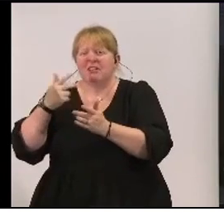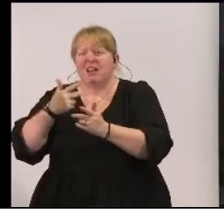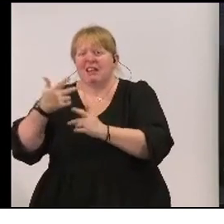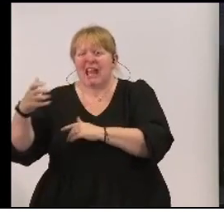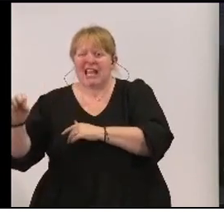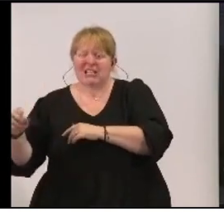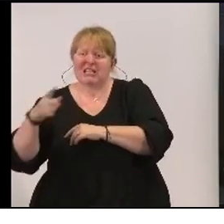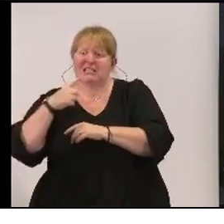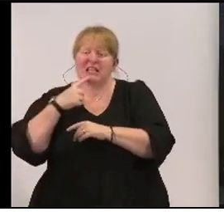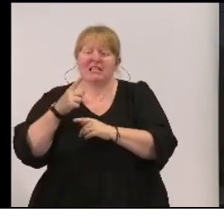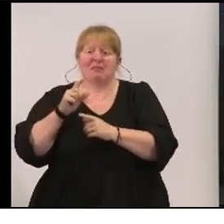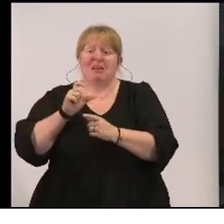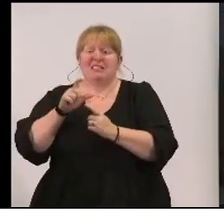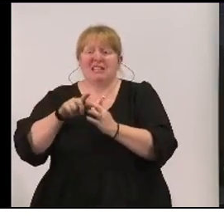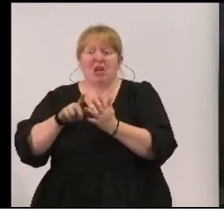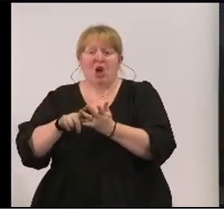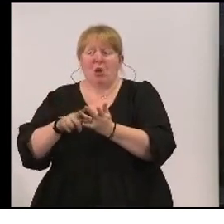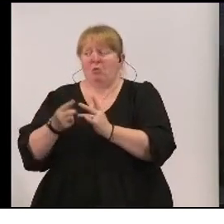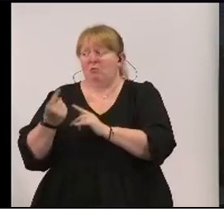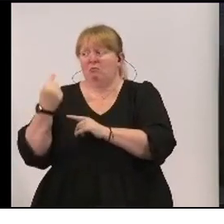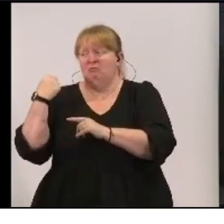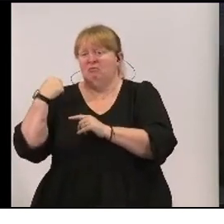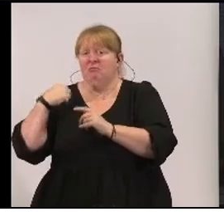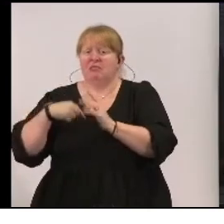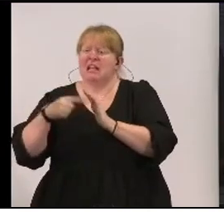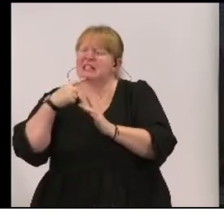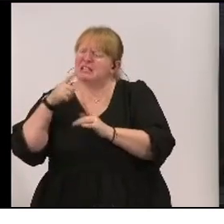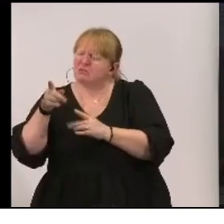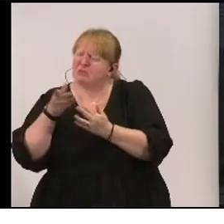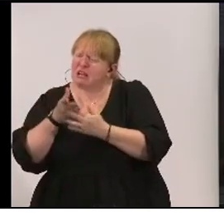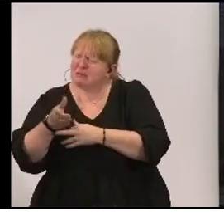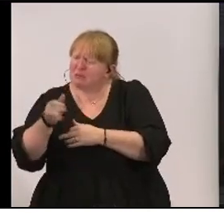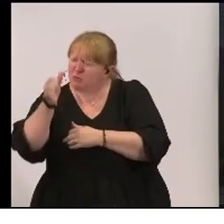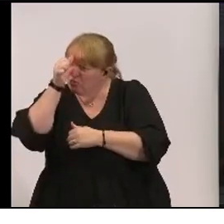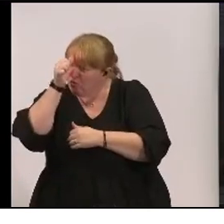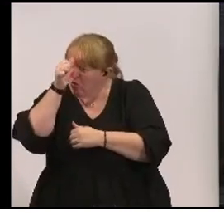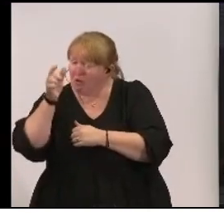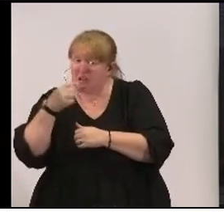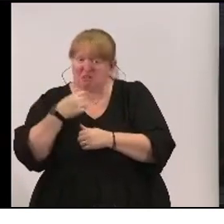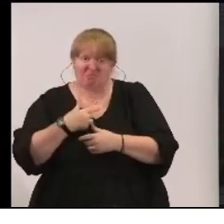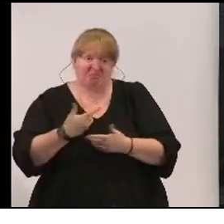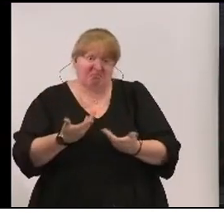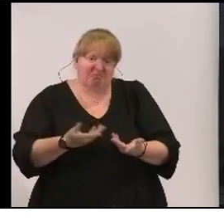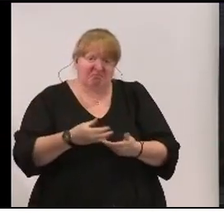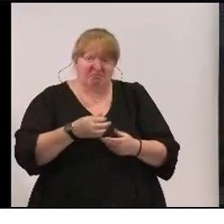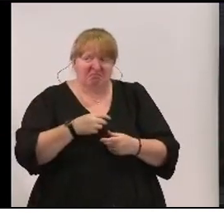who I report to tap me on the shoulder and said, "What do you know about accessibility?” “Not a lot.” “What do you want?”